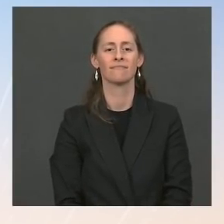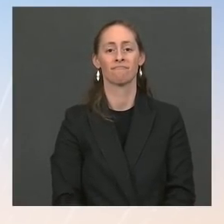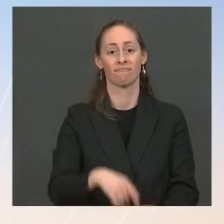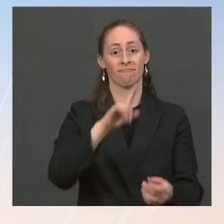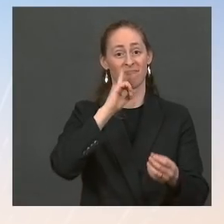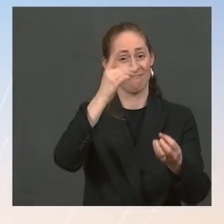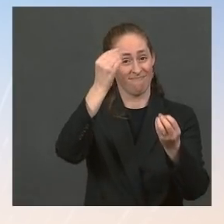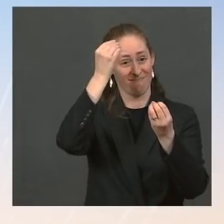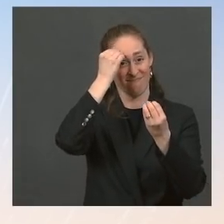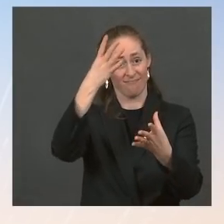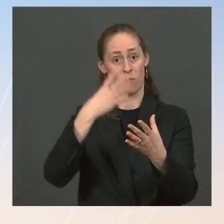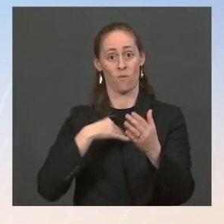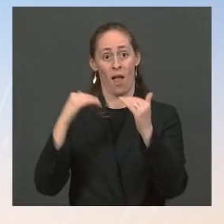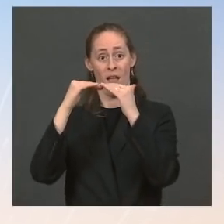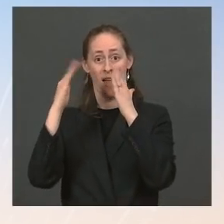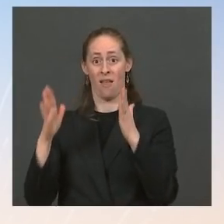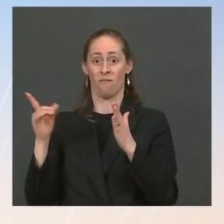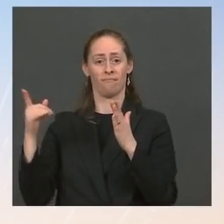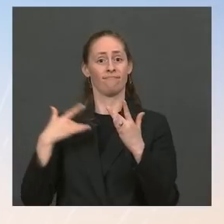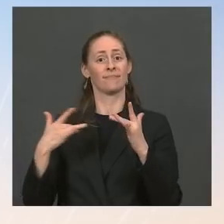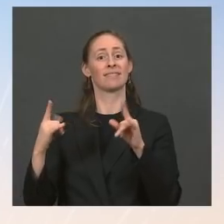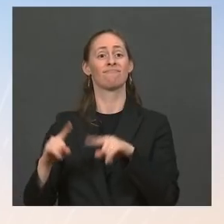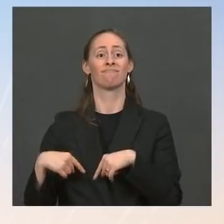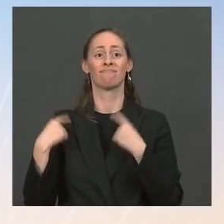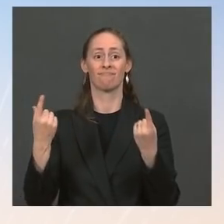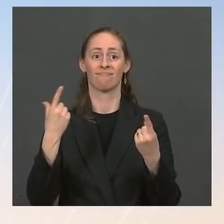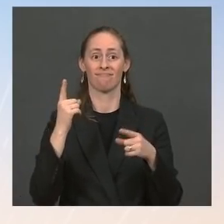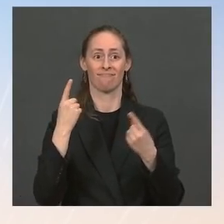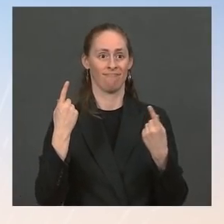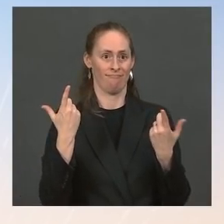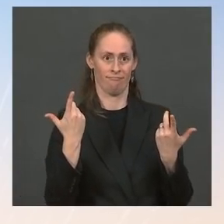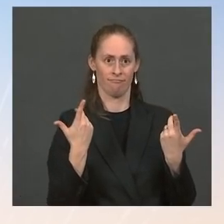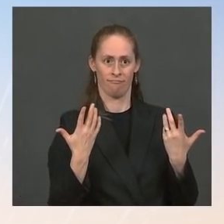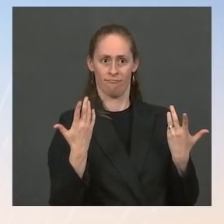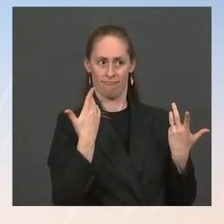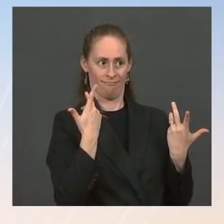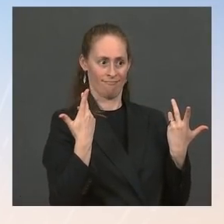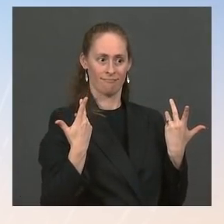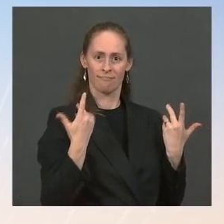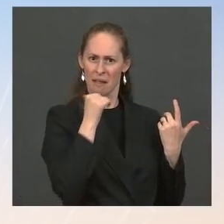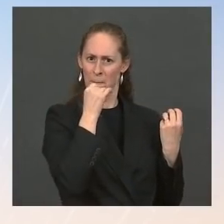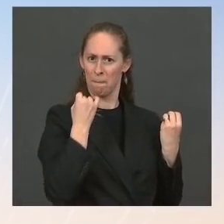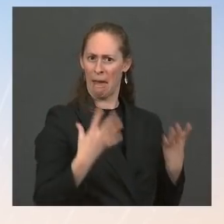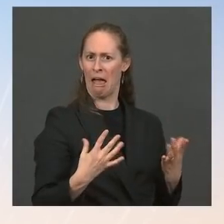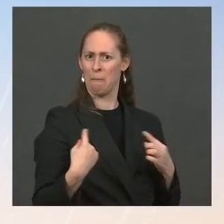I guess there's a lot of ways to view that. But -- and we are -- the President is grateful, and he will note this in his remarks